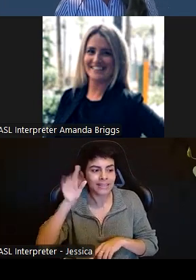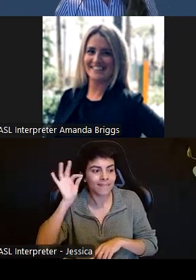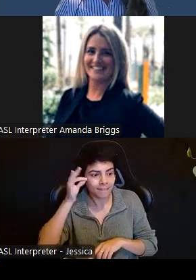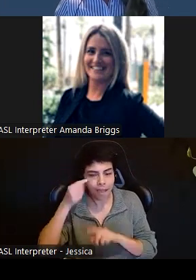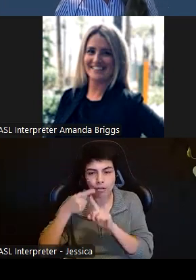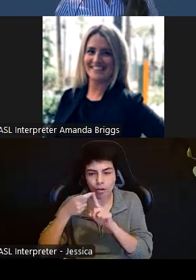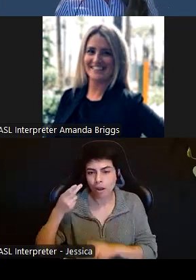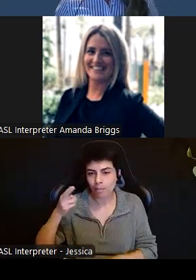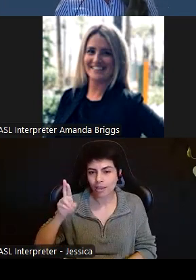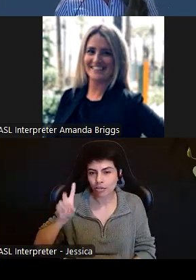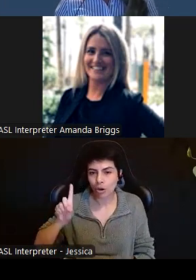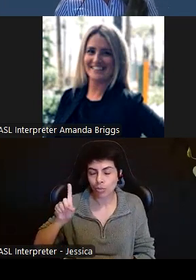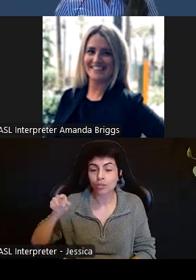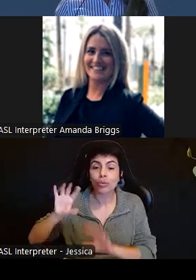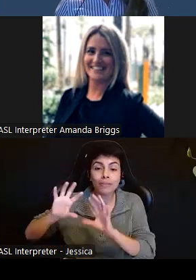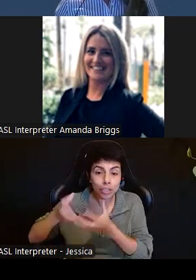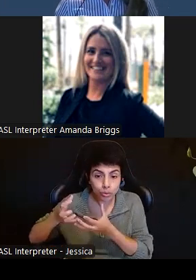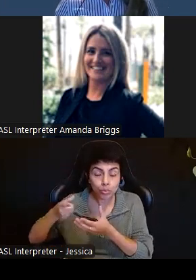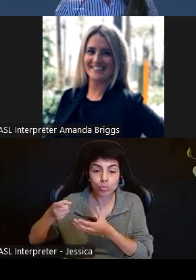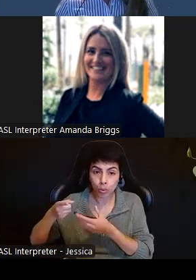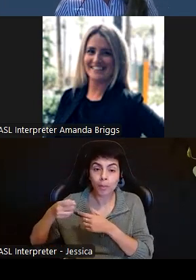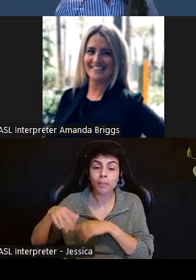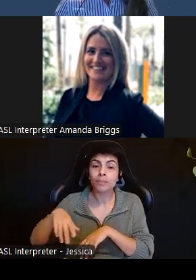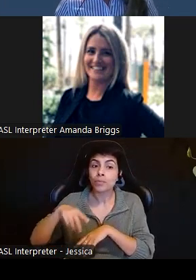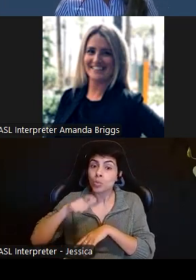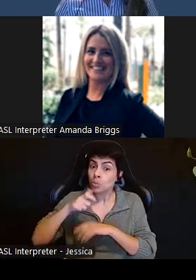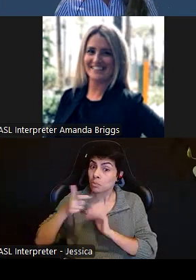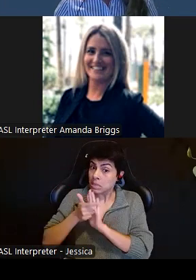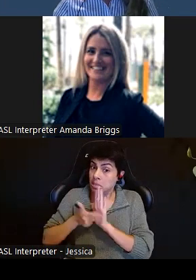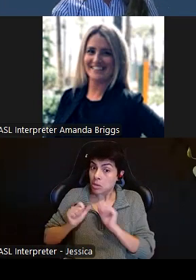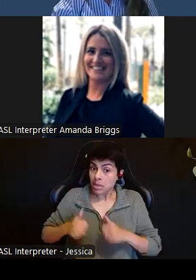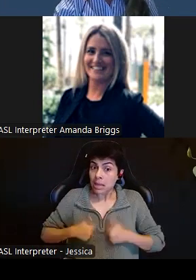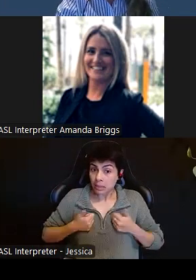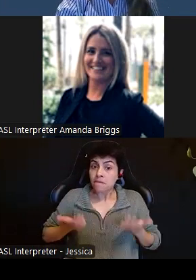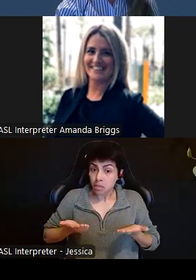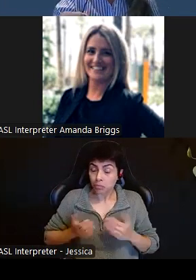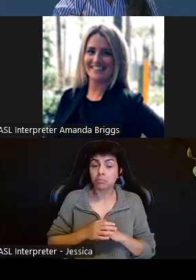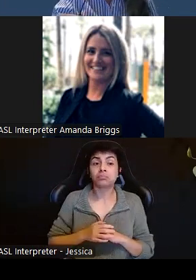This group is certain legally residing immigrants who are here under a different humanitarian